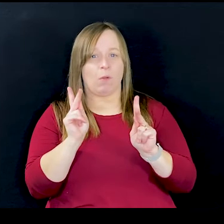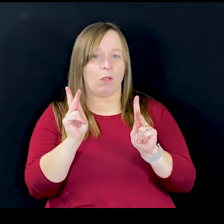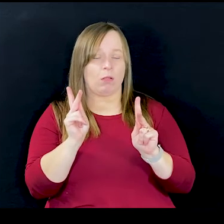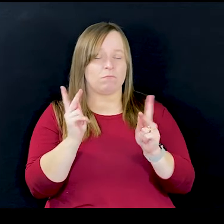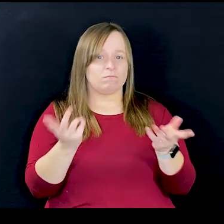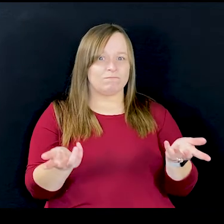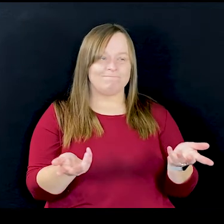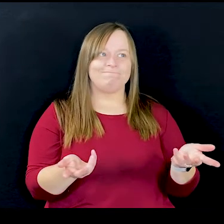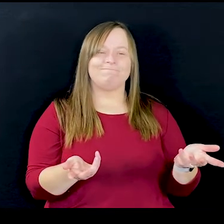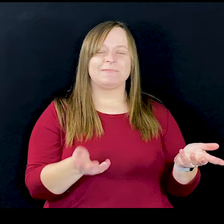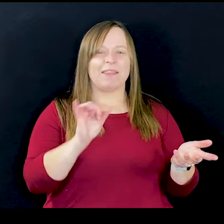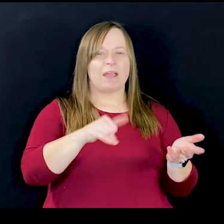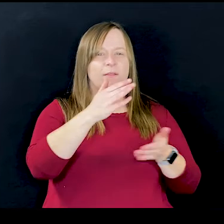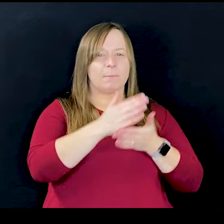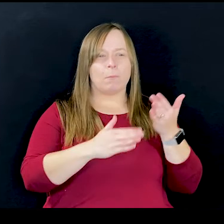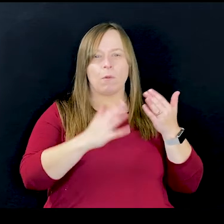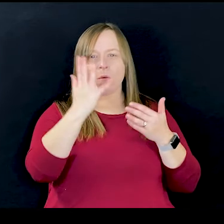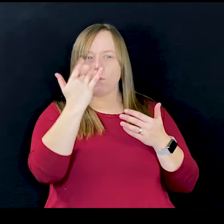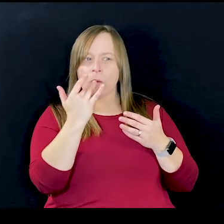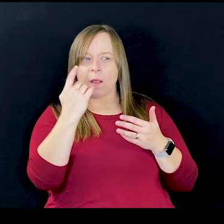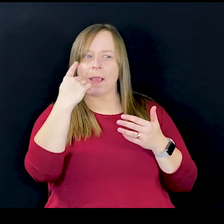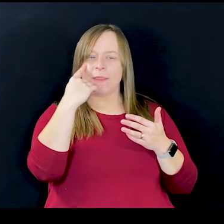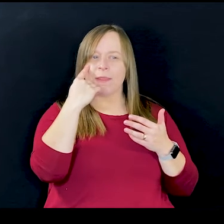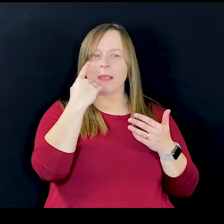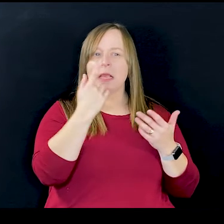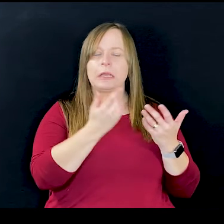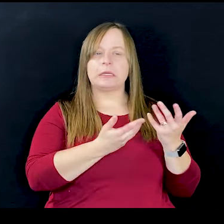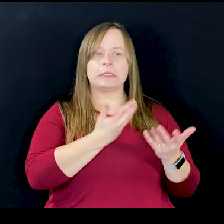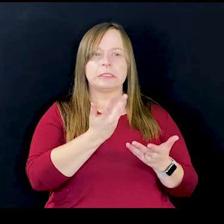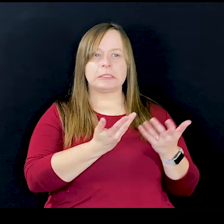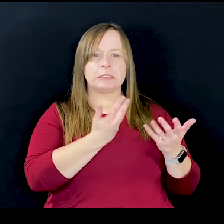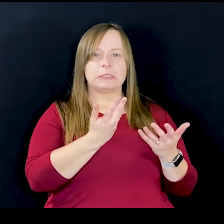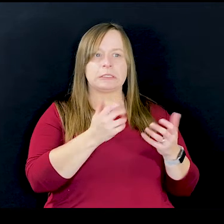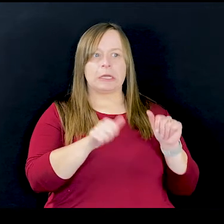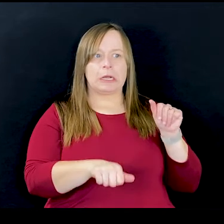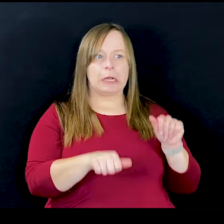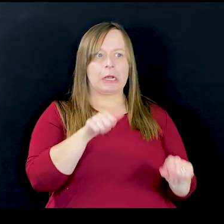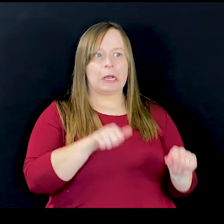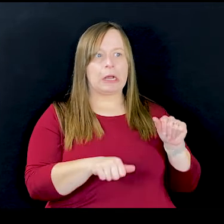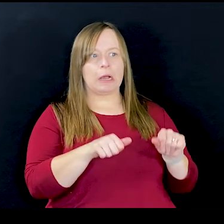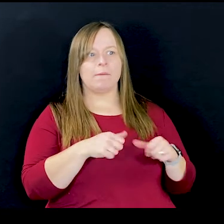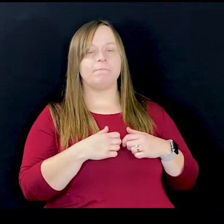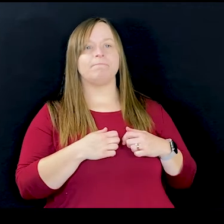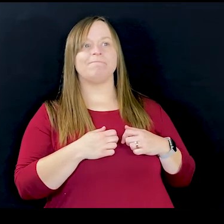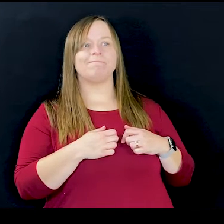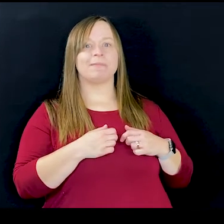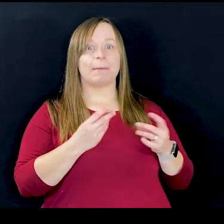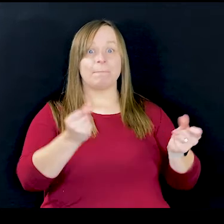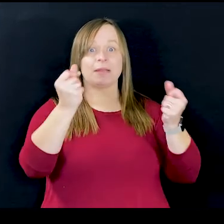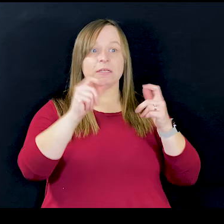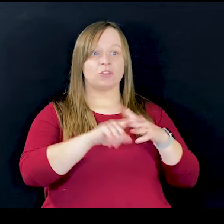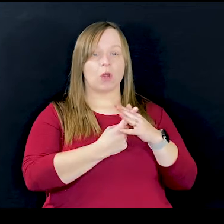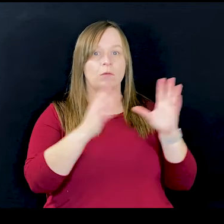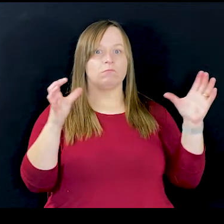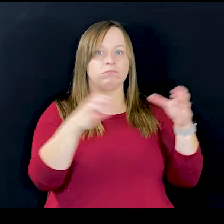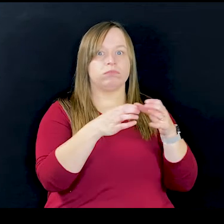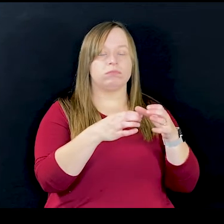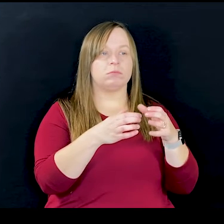So that's part of why, I think there was this hesitancy to kind of immediately start congregating